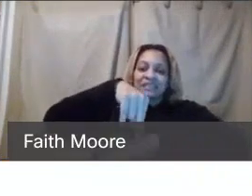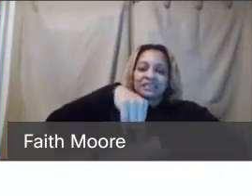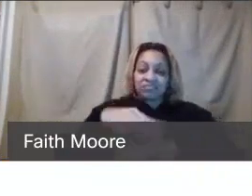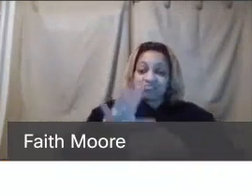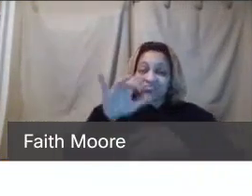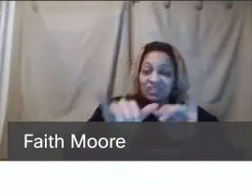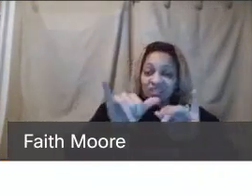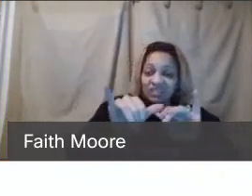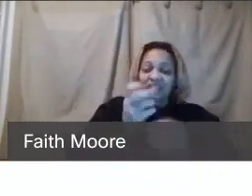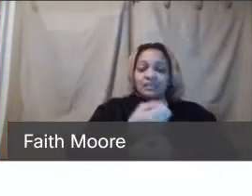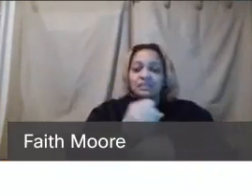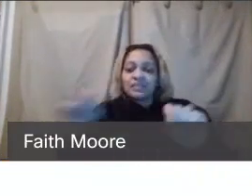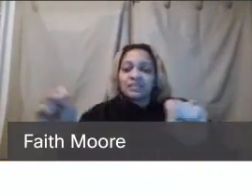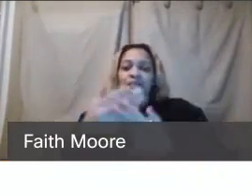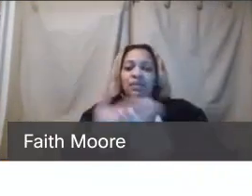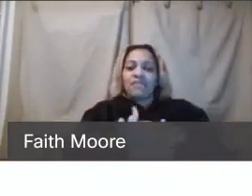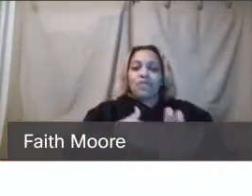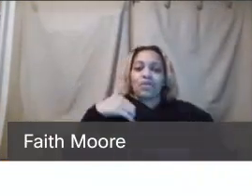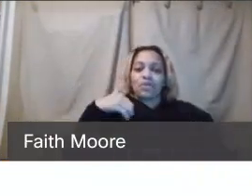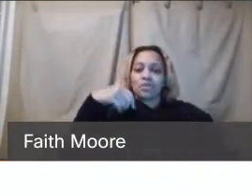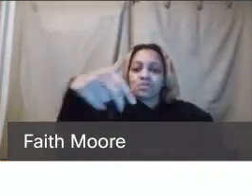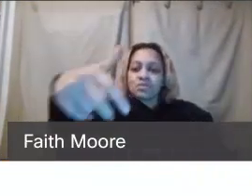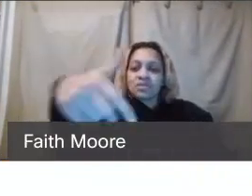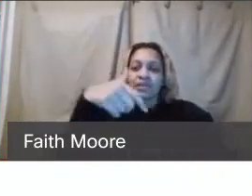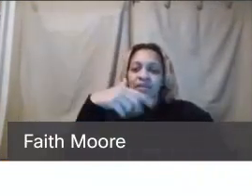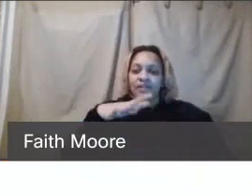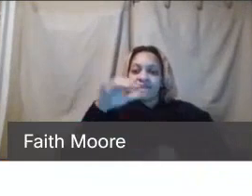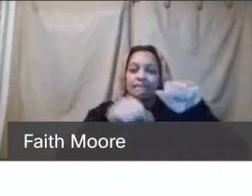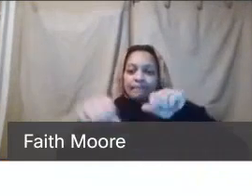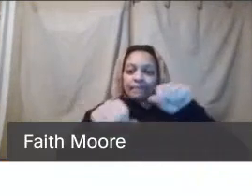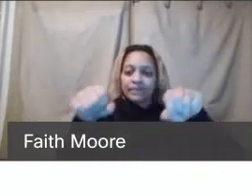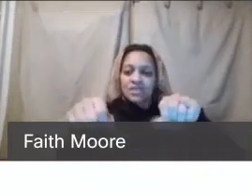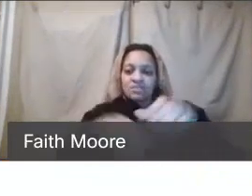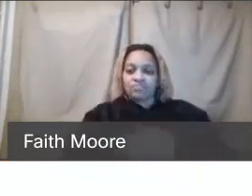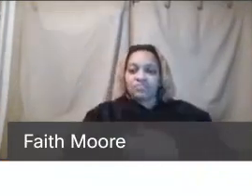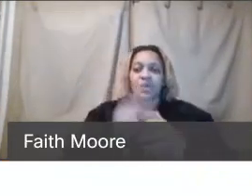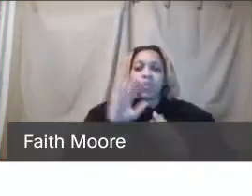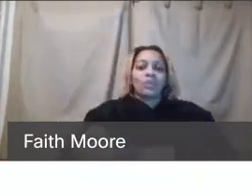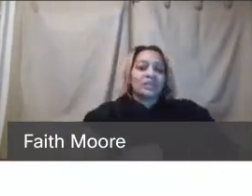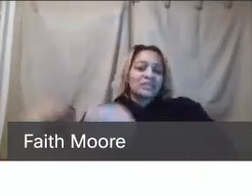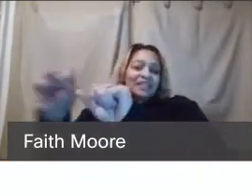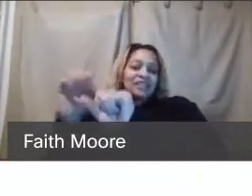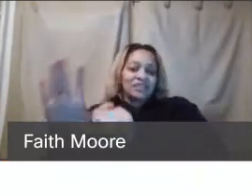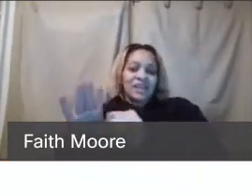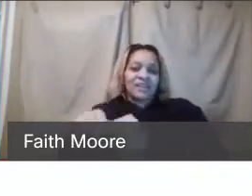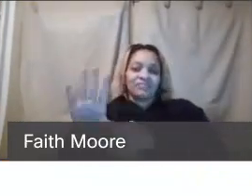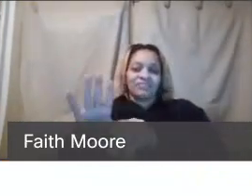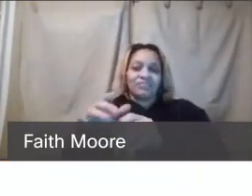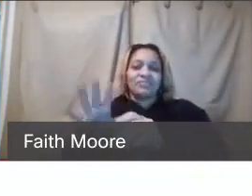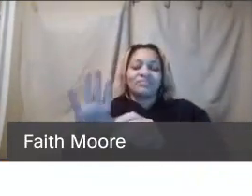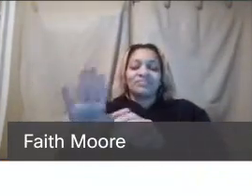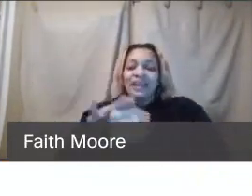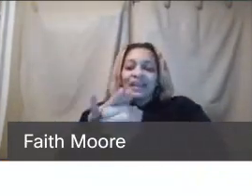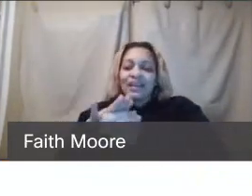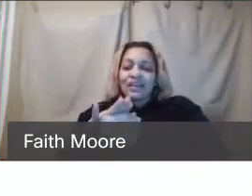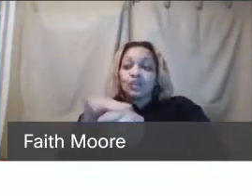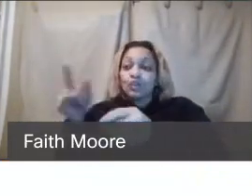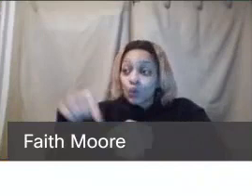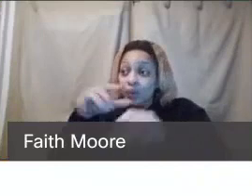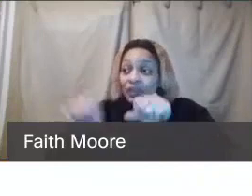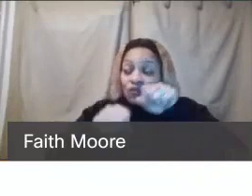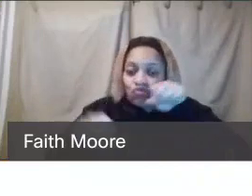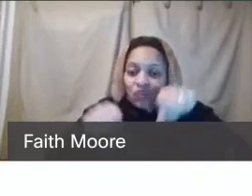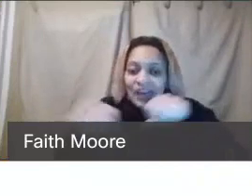Before crossing the cycle track, which is actually going to take the space of the label behind. So as a writer, you're gonna be going kind of straight shot down 15.